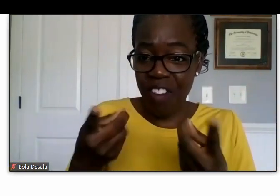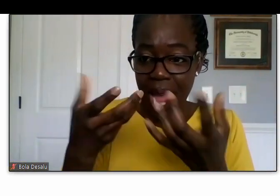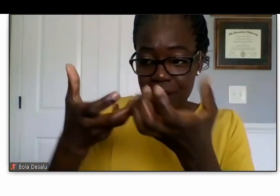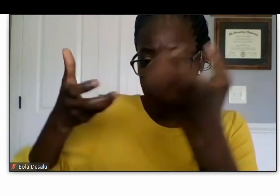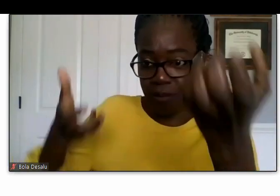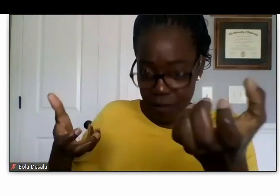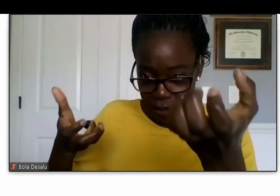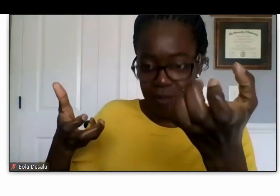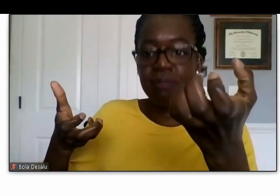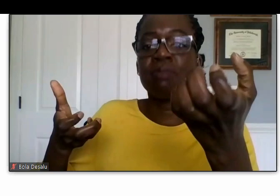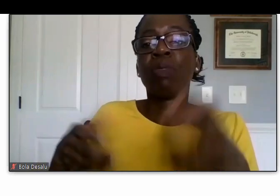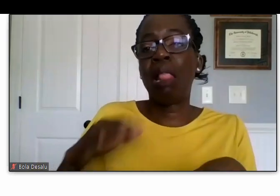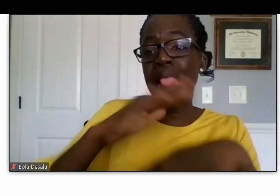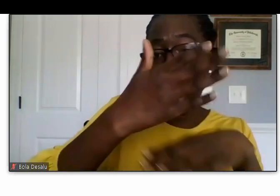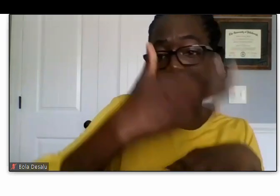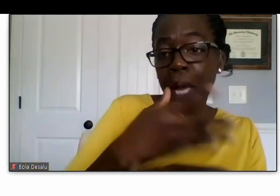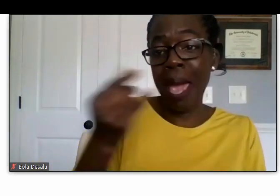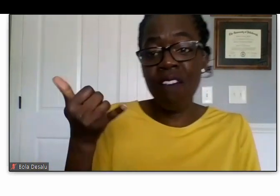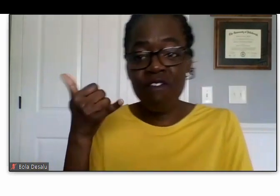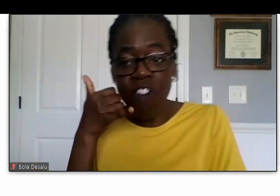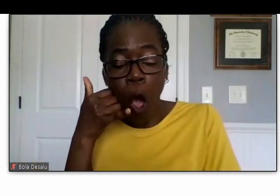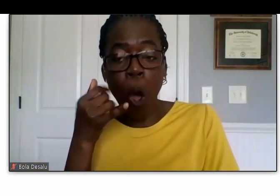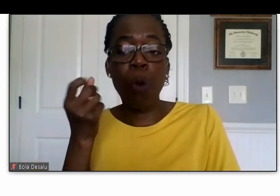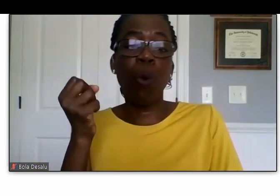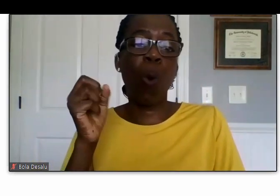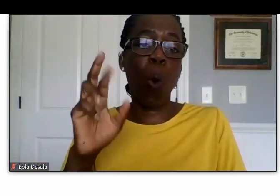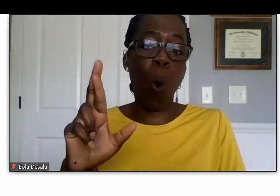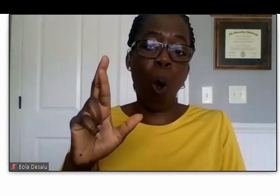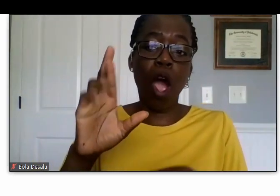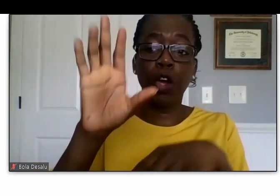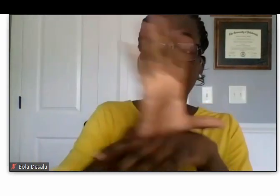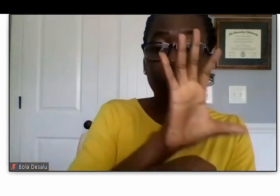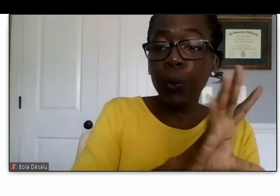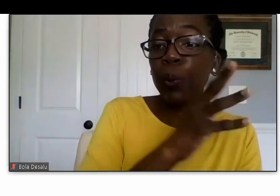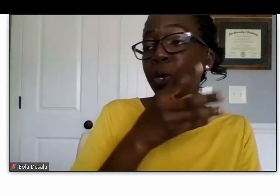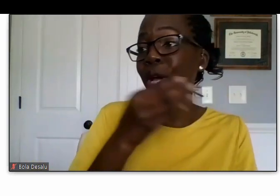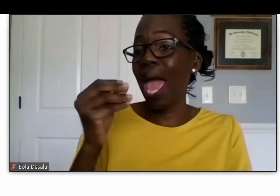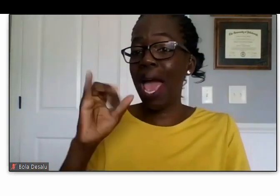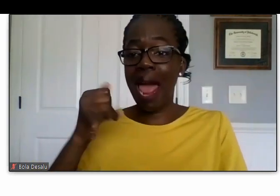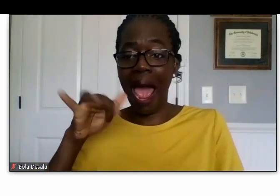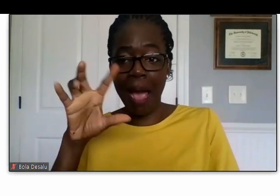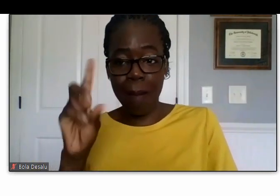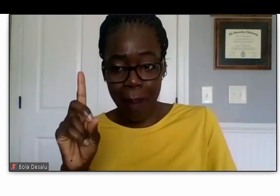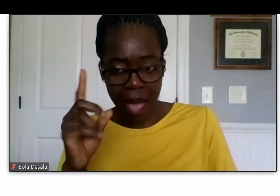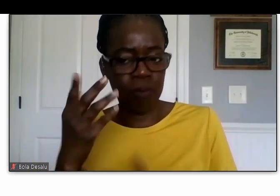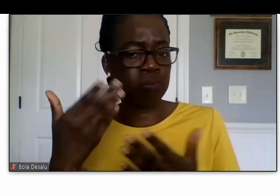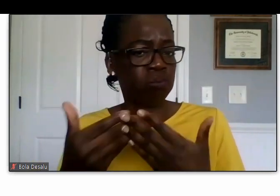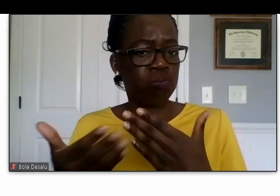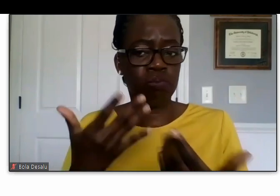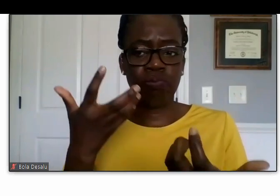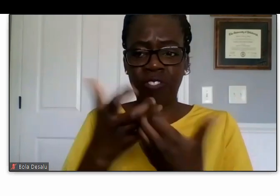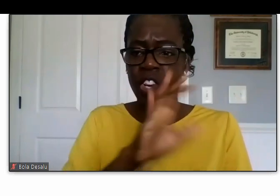or two separate devices - laptop and your cell phone for example, or your computer, your desktop, an iPad